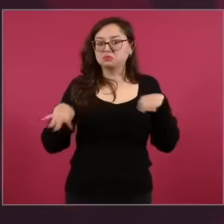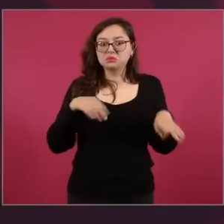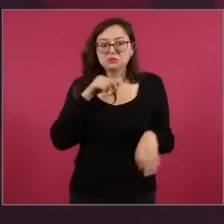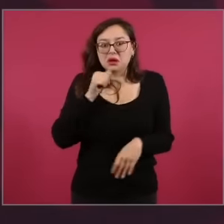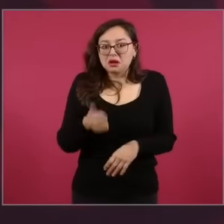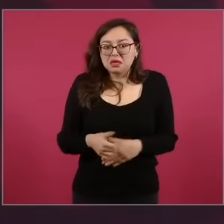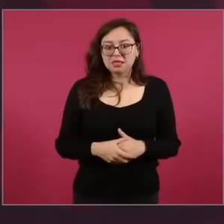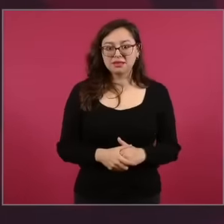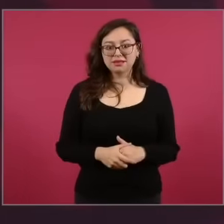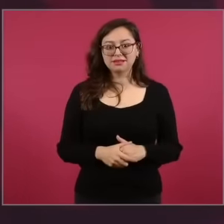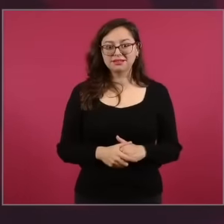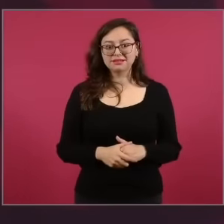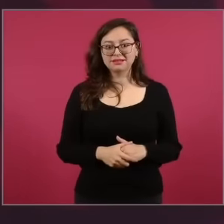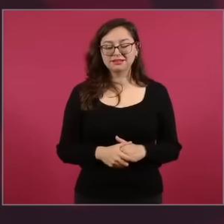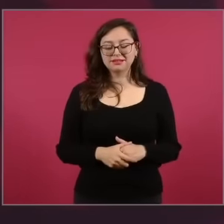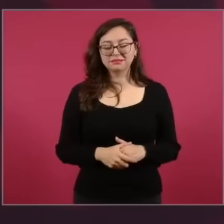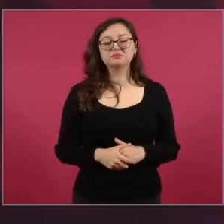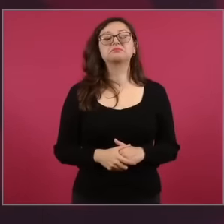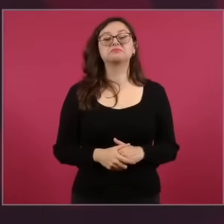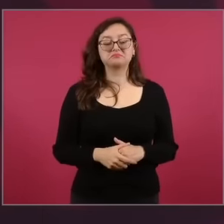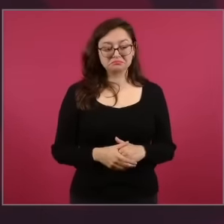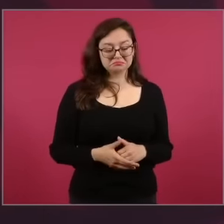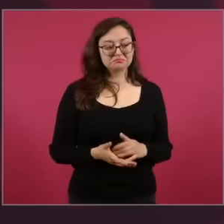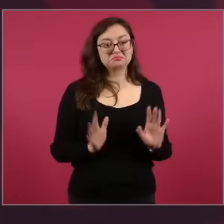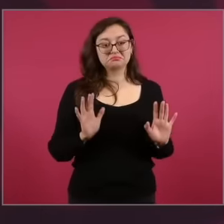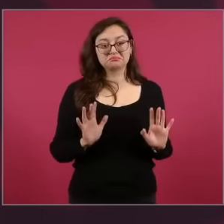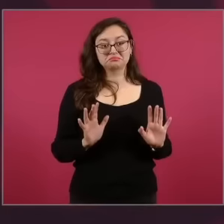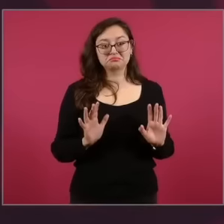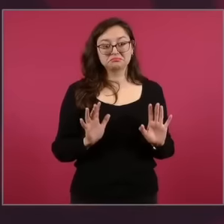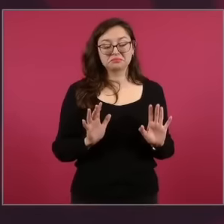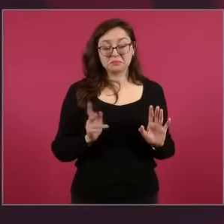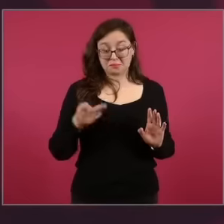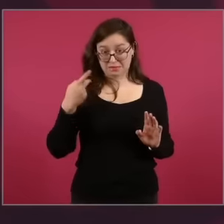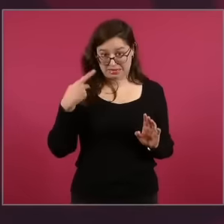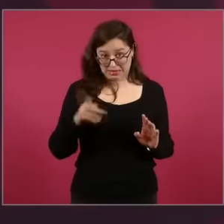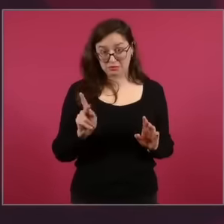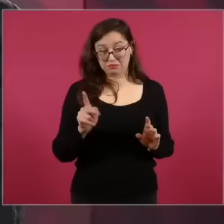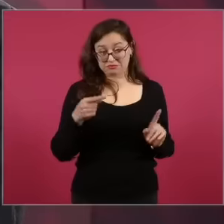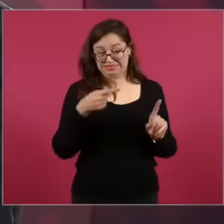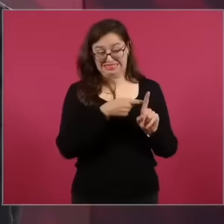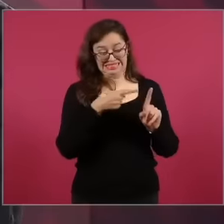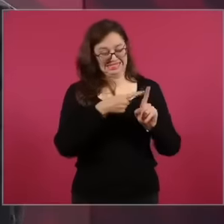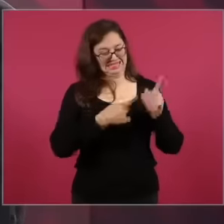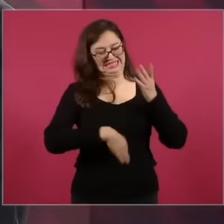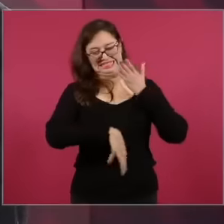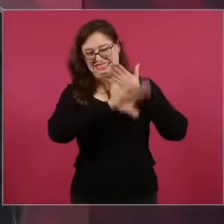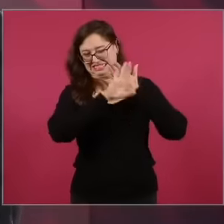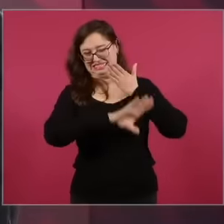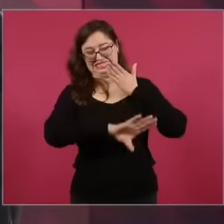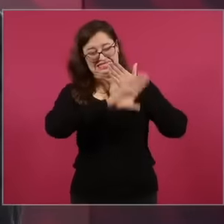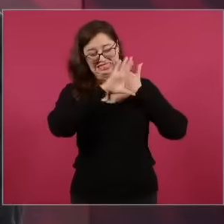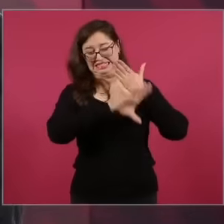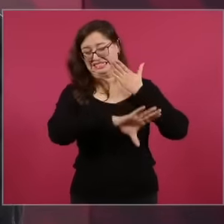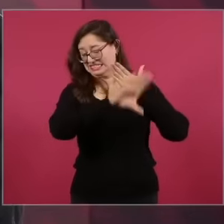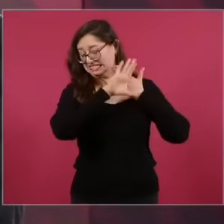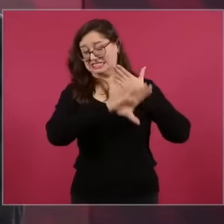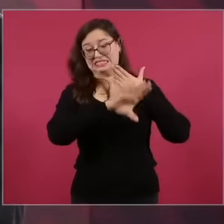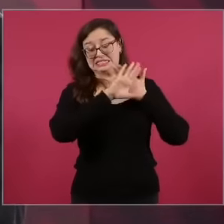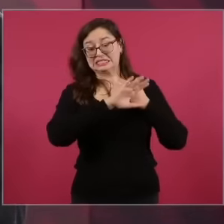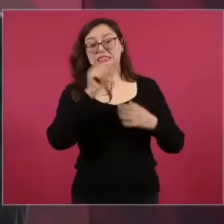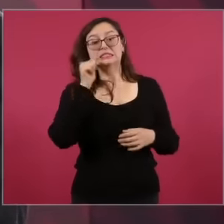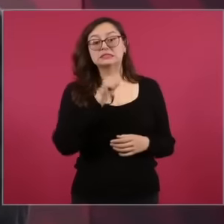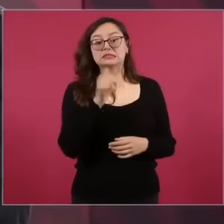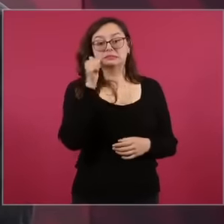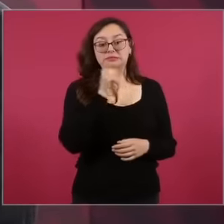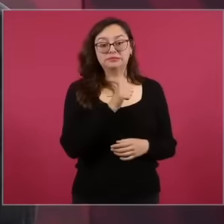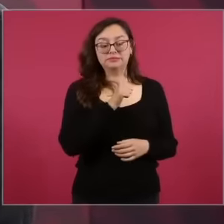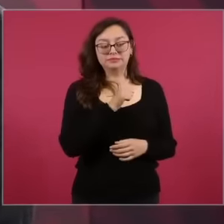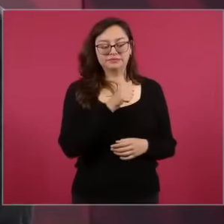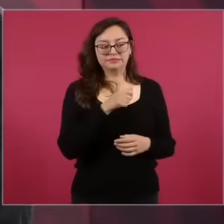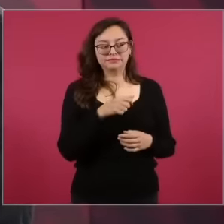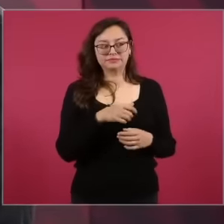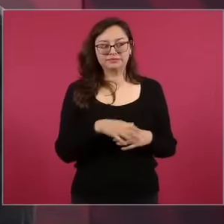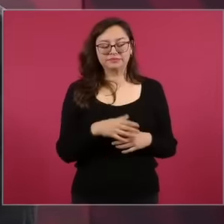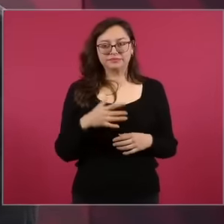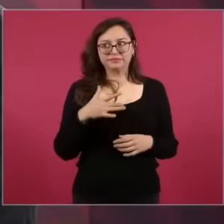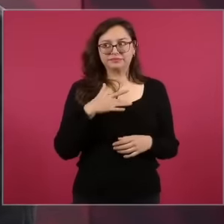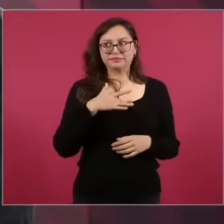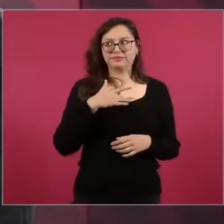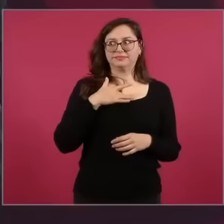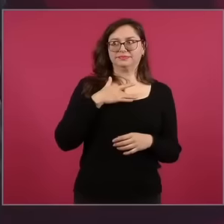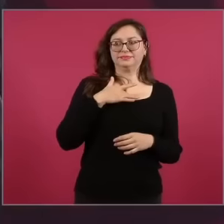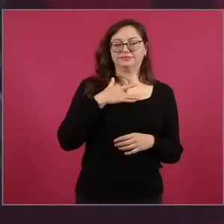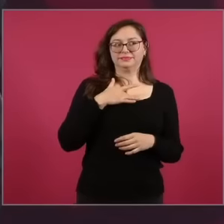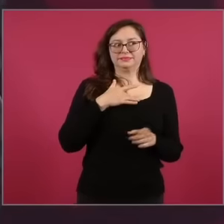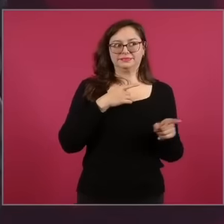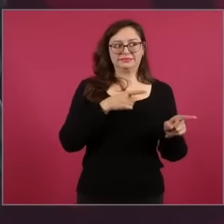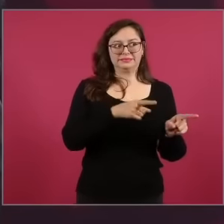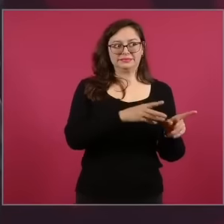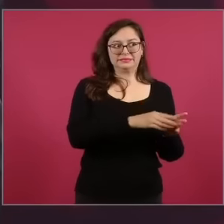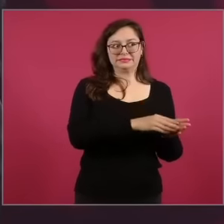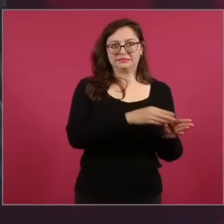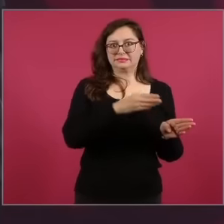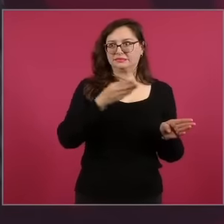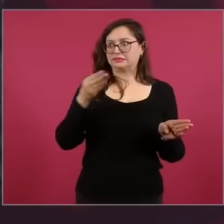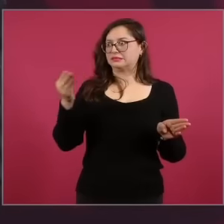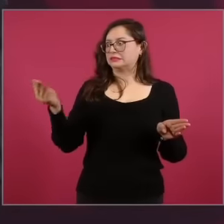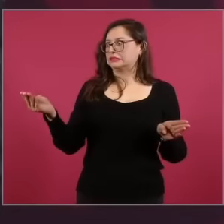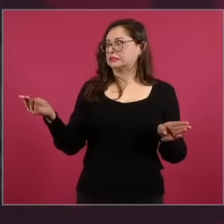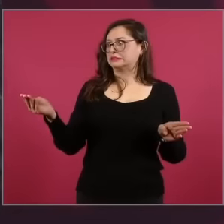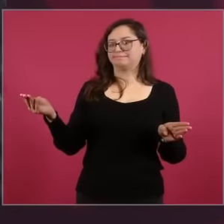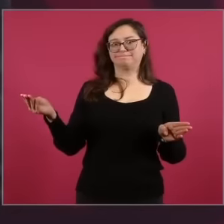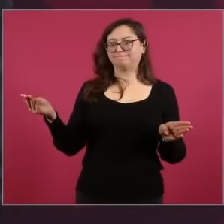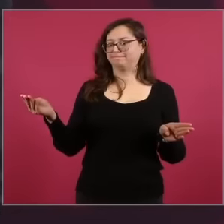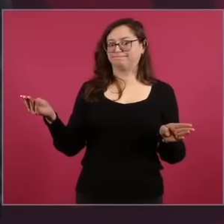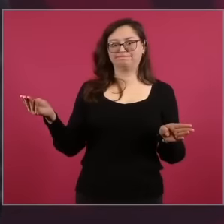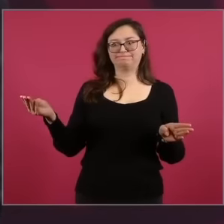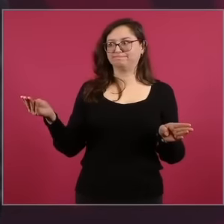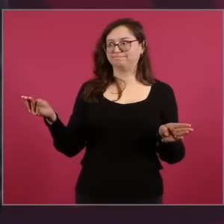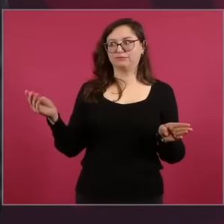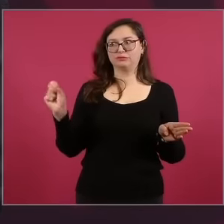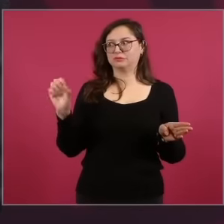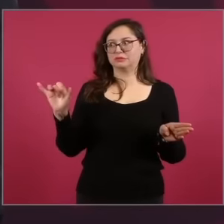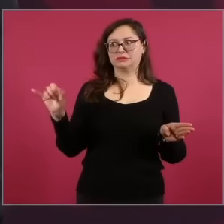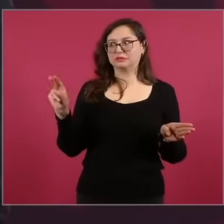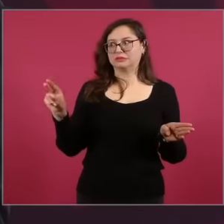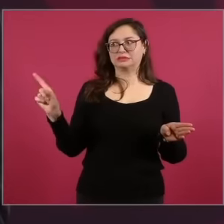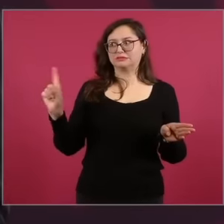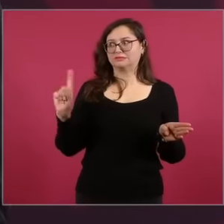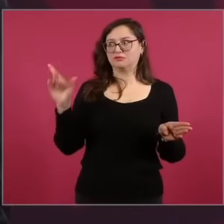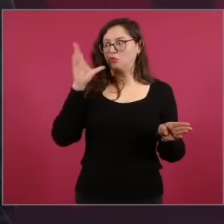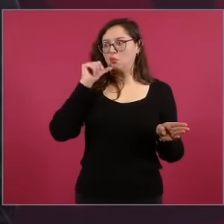that shows a bit of decorum and says it is not possible For the court to intervene in